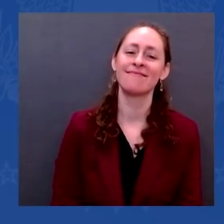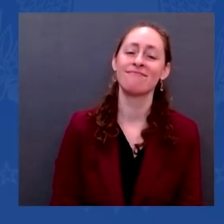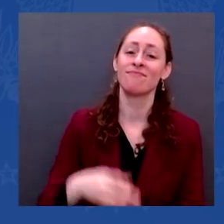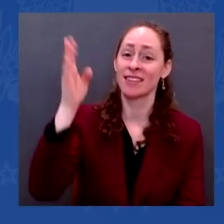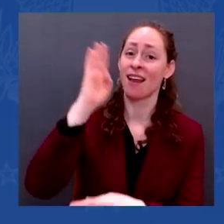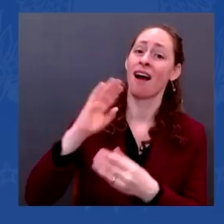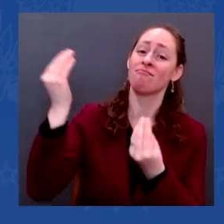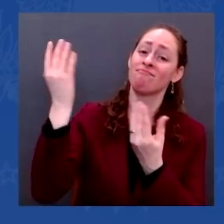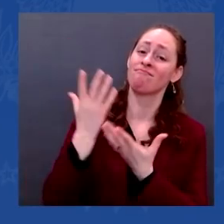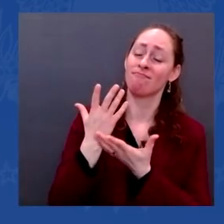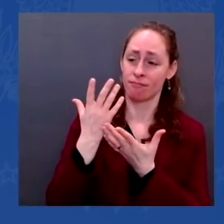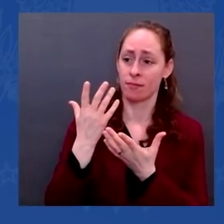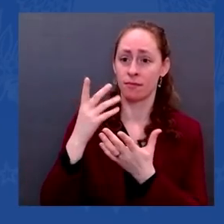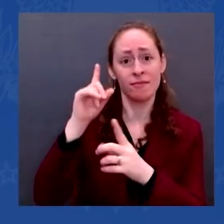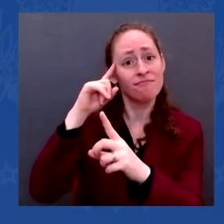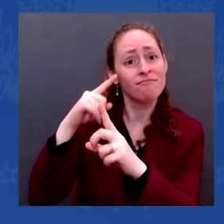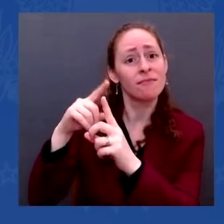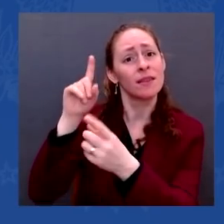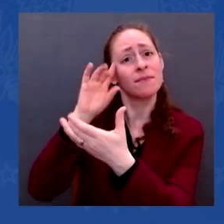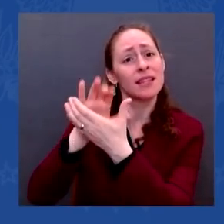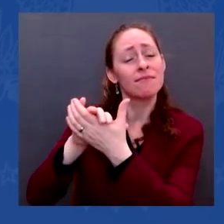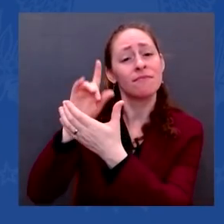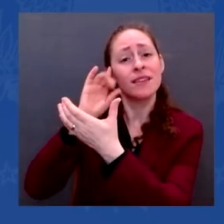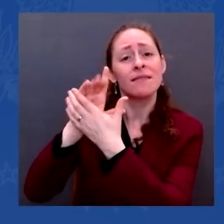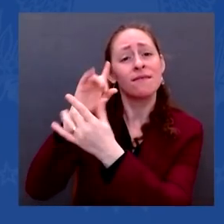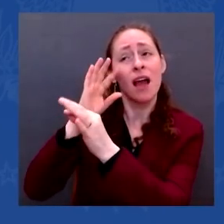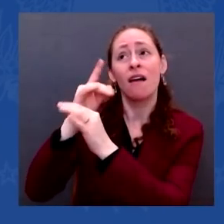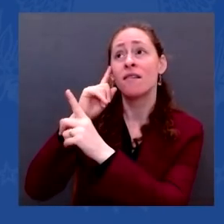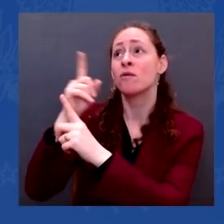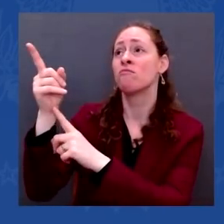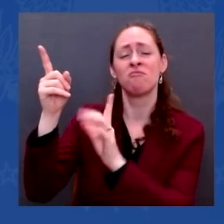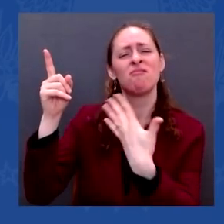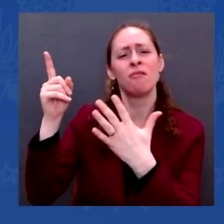Let us be kind. Let us be generous.